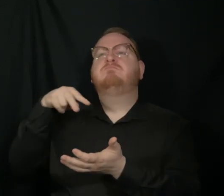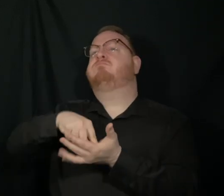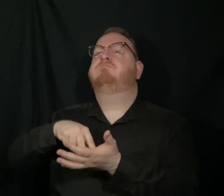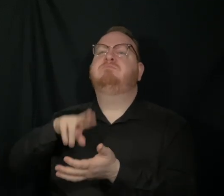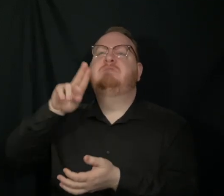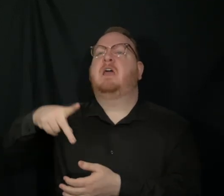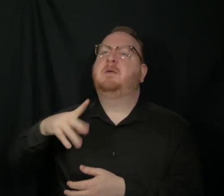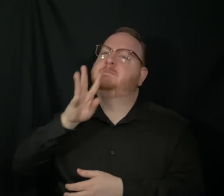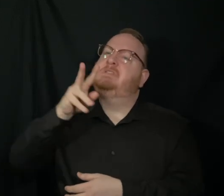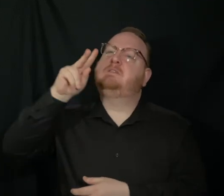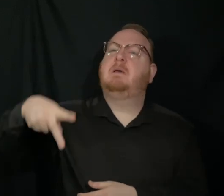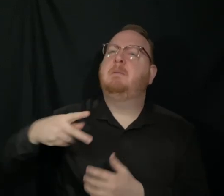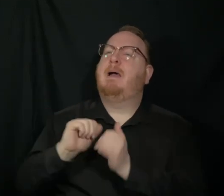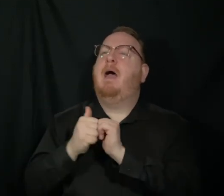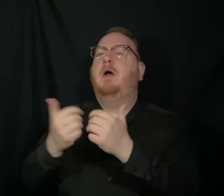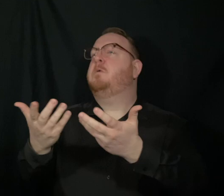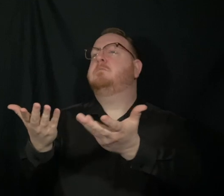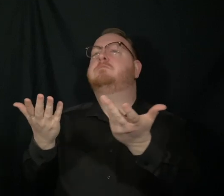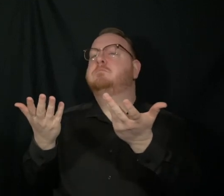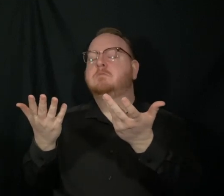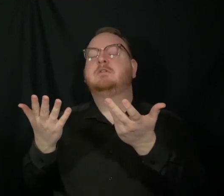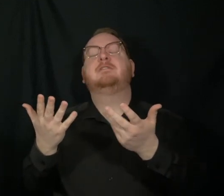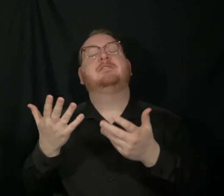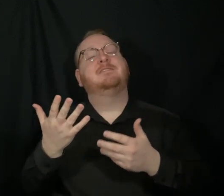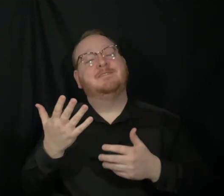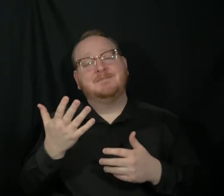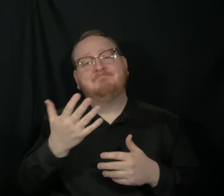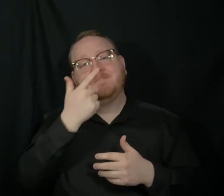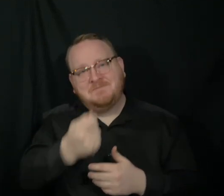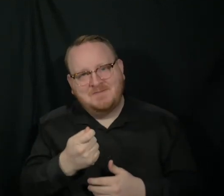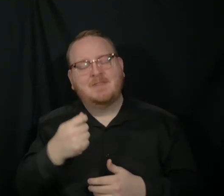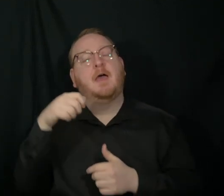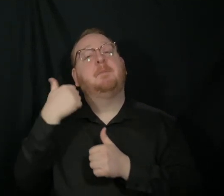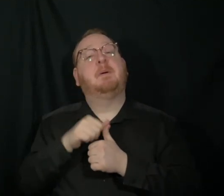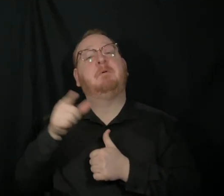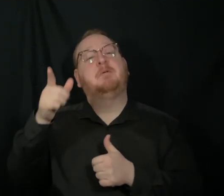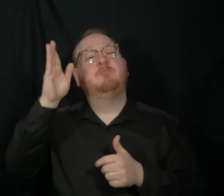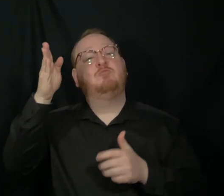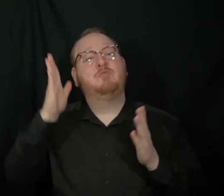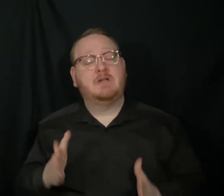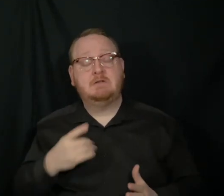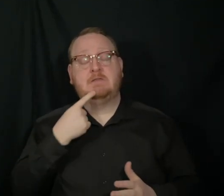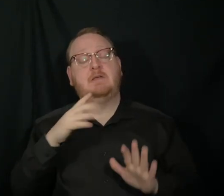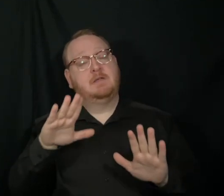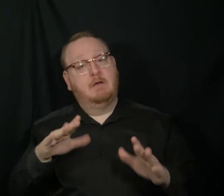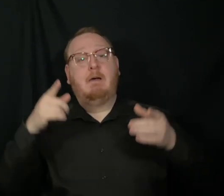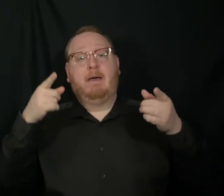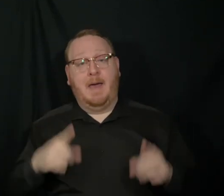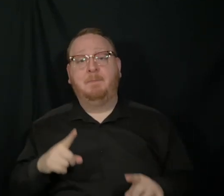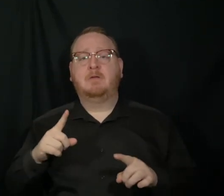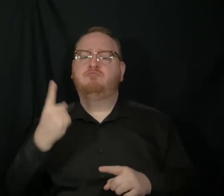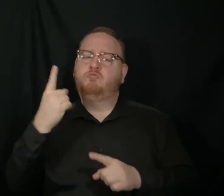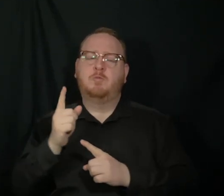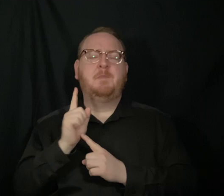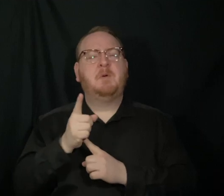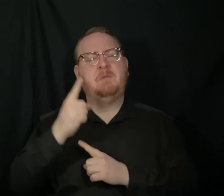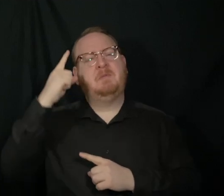remember the the, the presenter saying, well, you get to a point where you just think to yourself, you got to put your